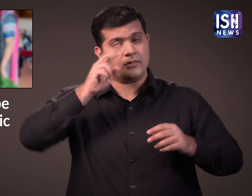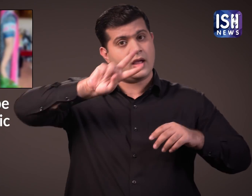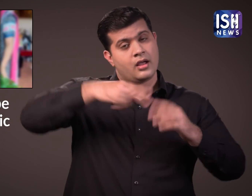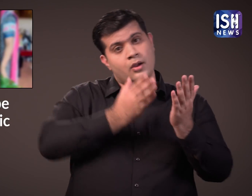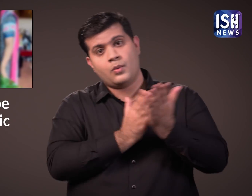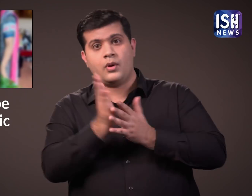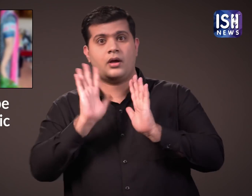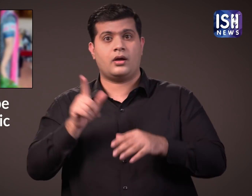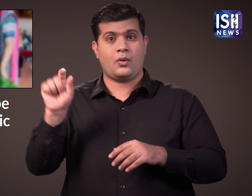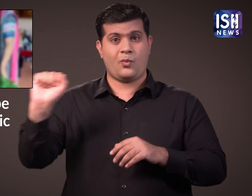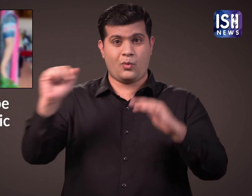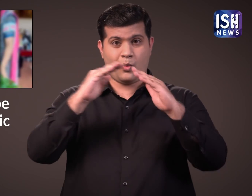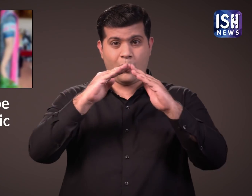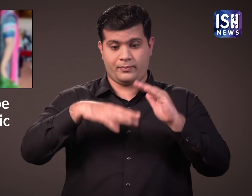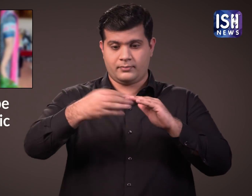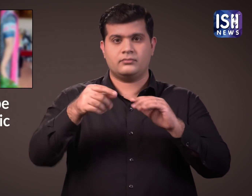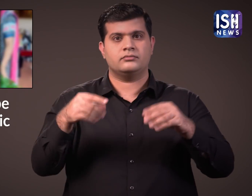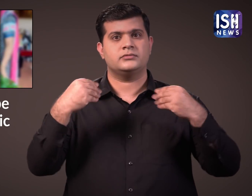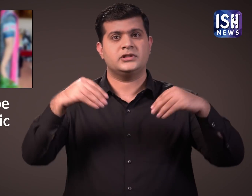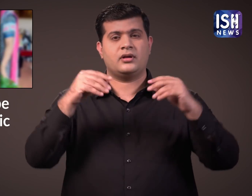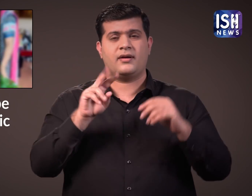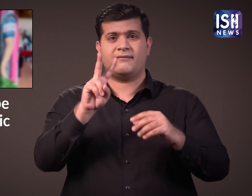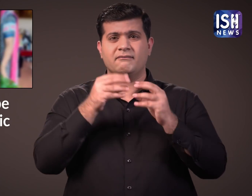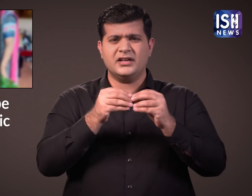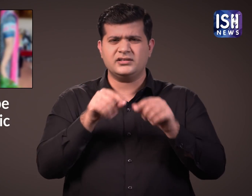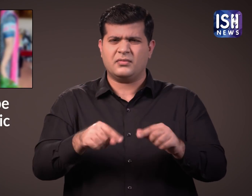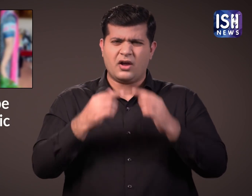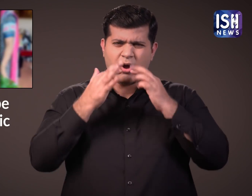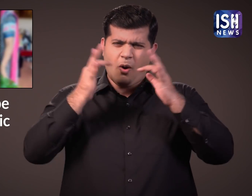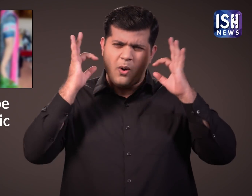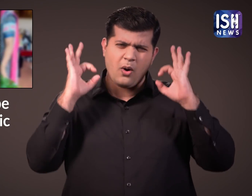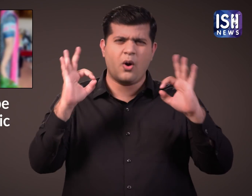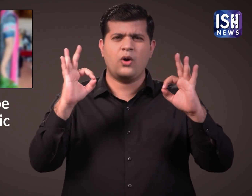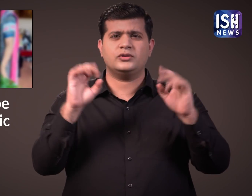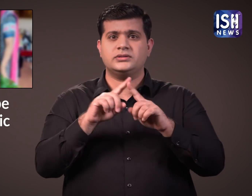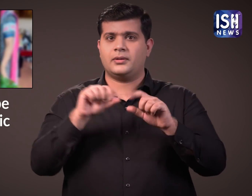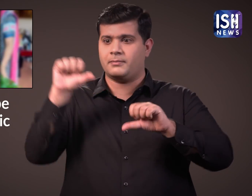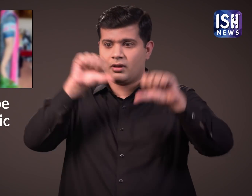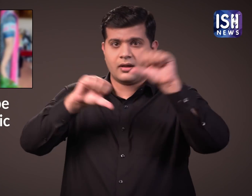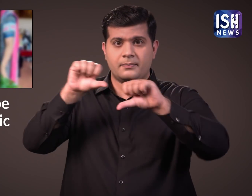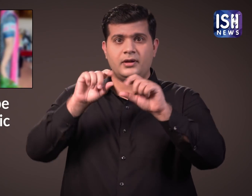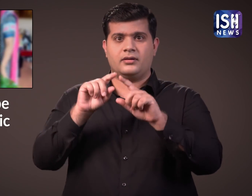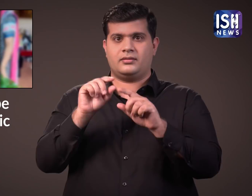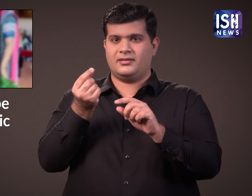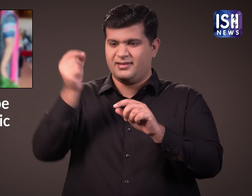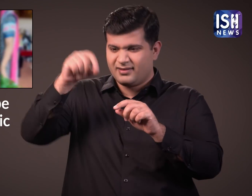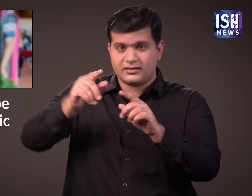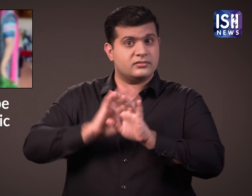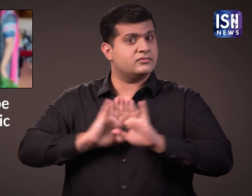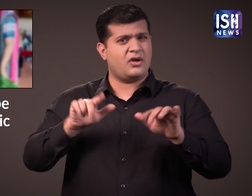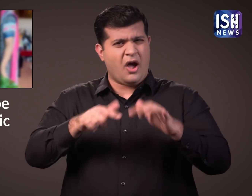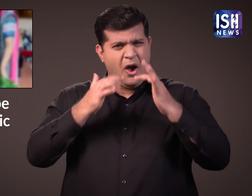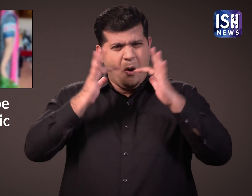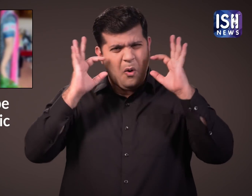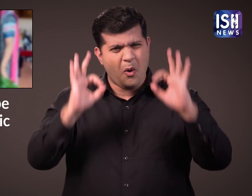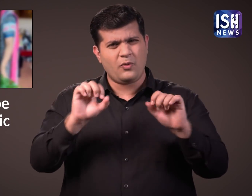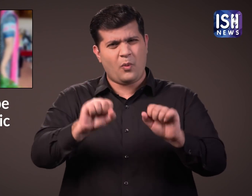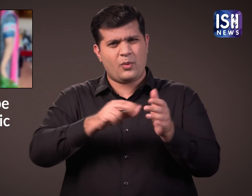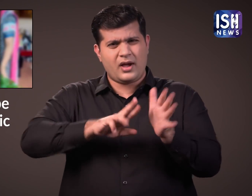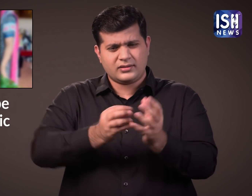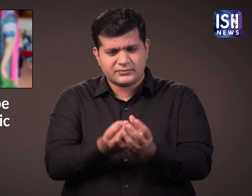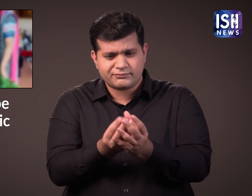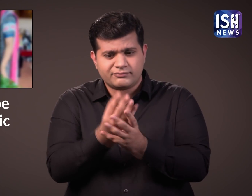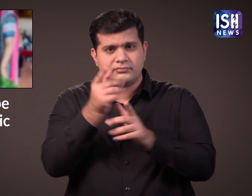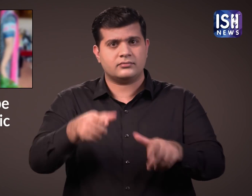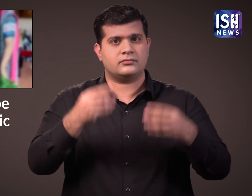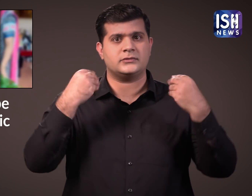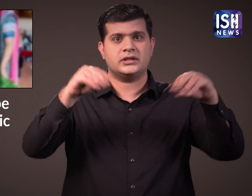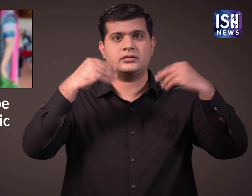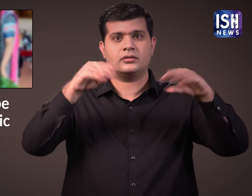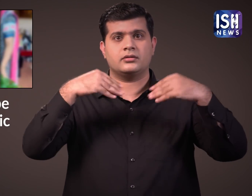Instead she started an organic vegetable shop in front of her house